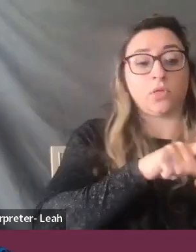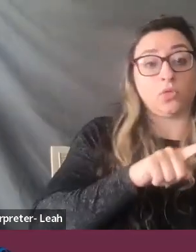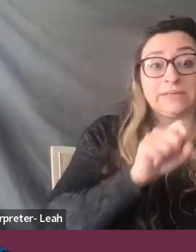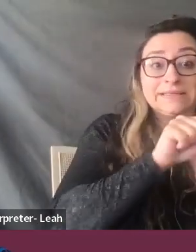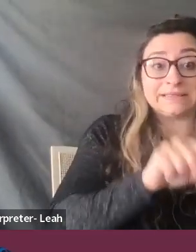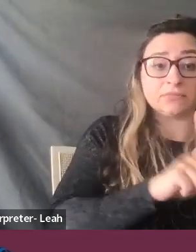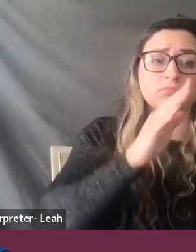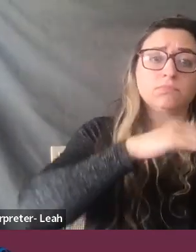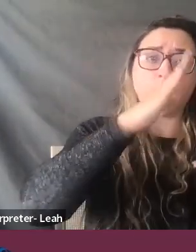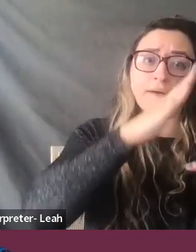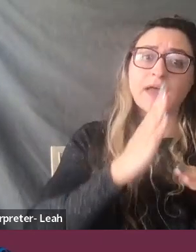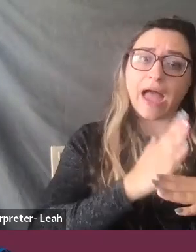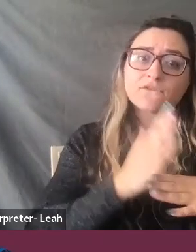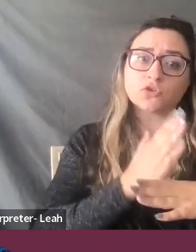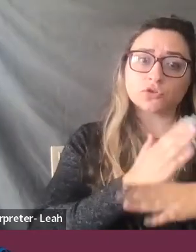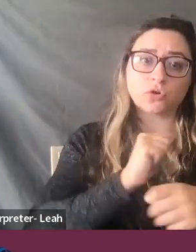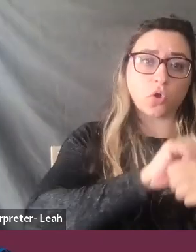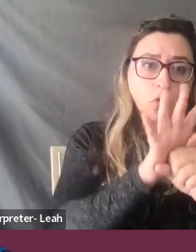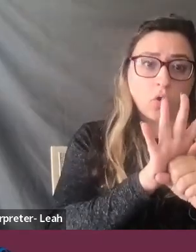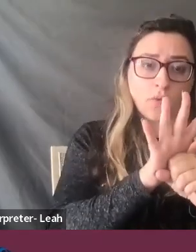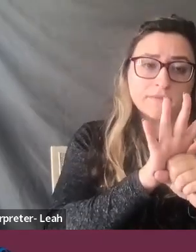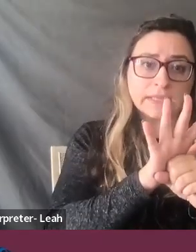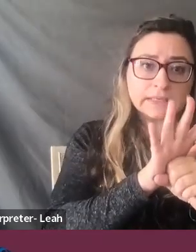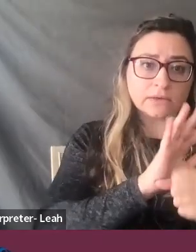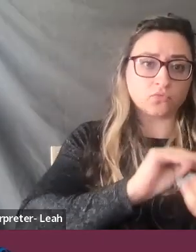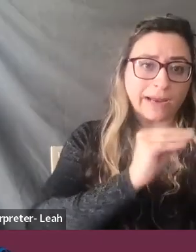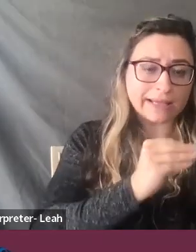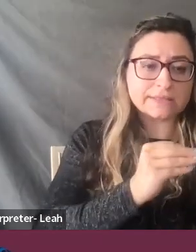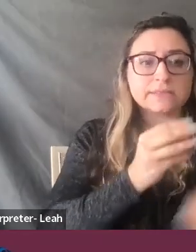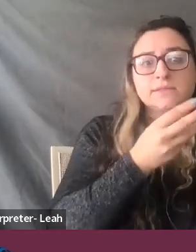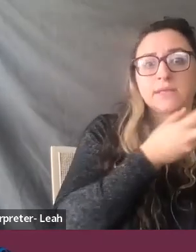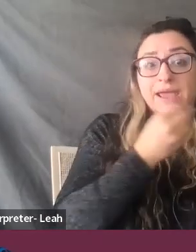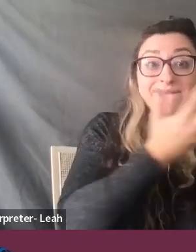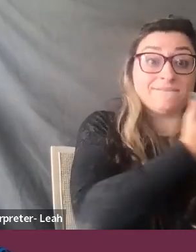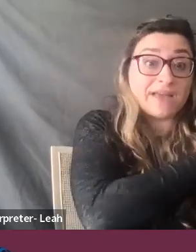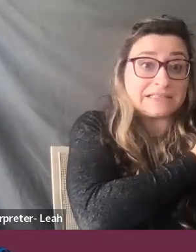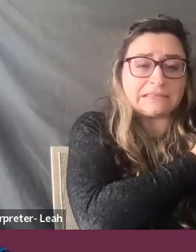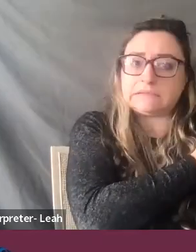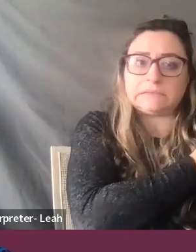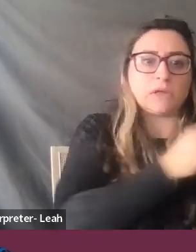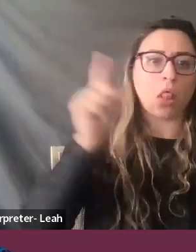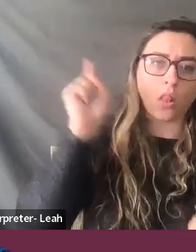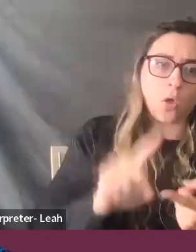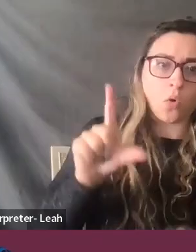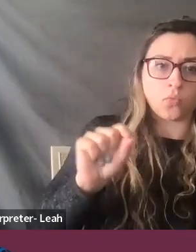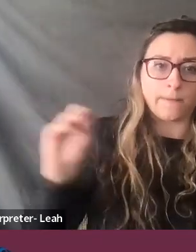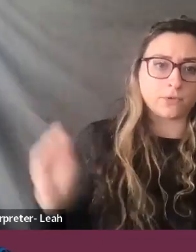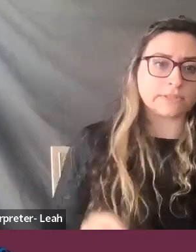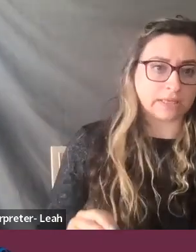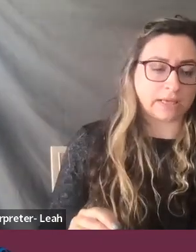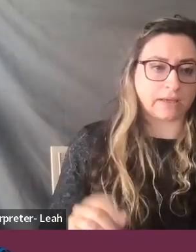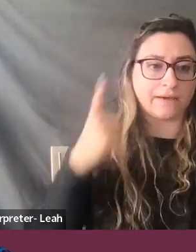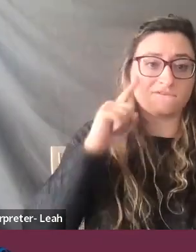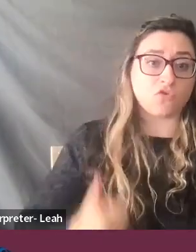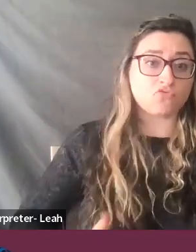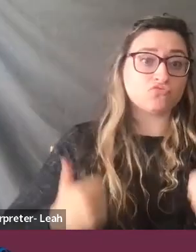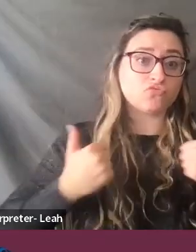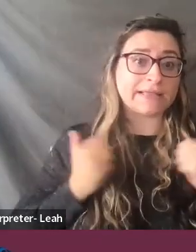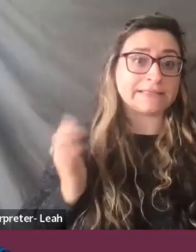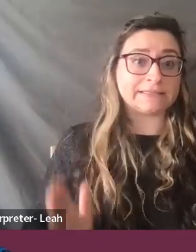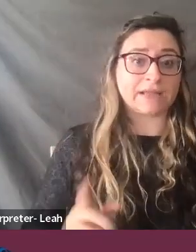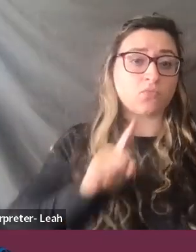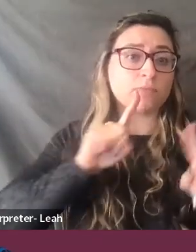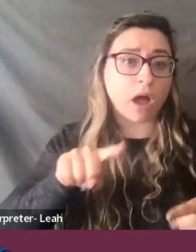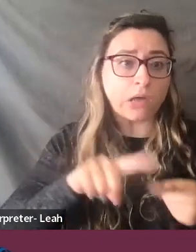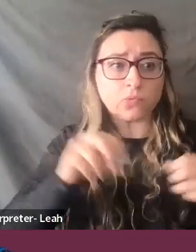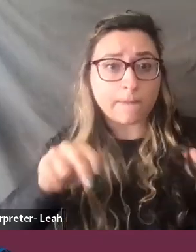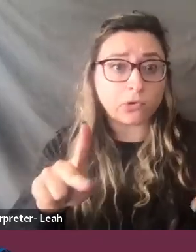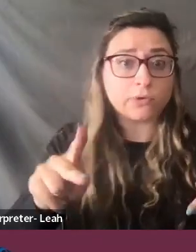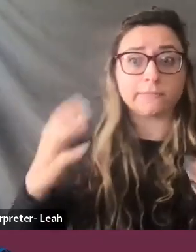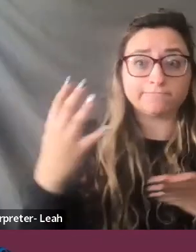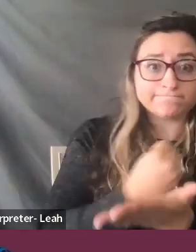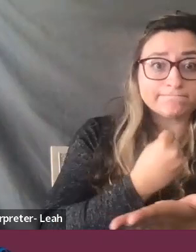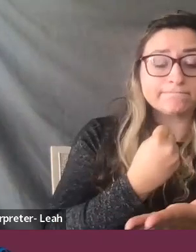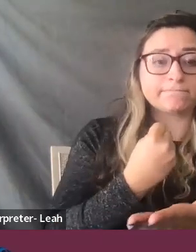We identified that Idaho, Ohio, and Louisiana had some unique challenges as well.